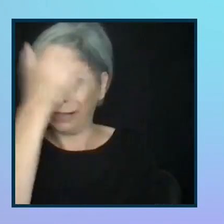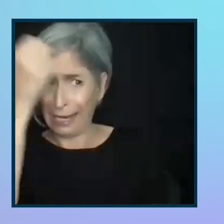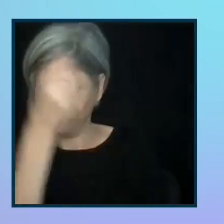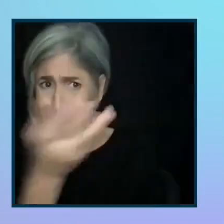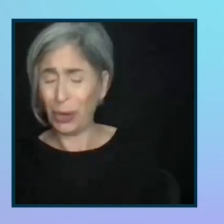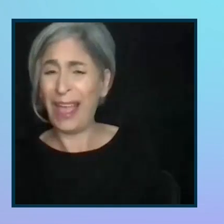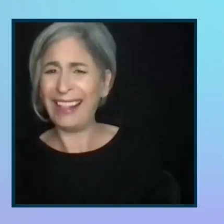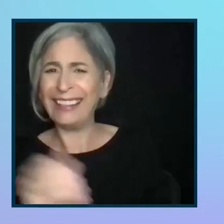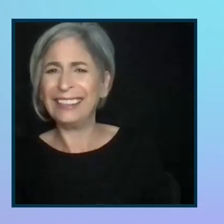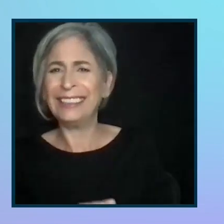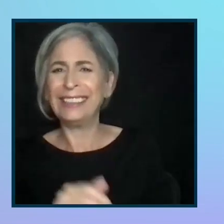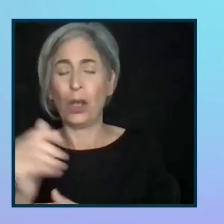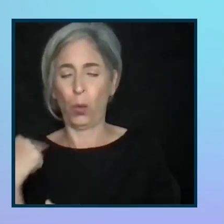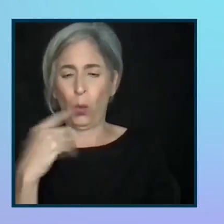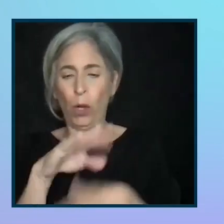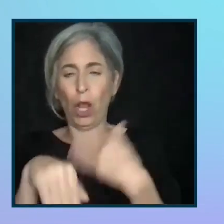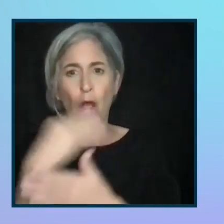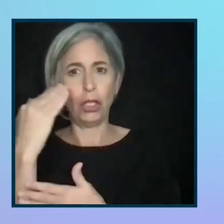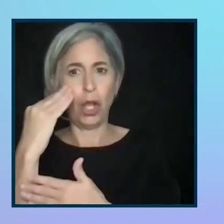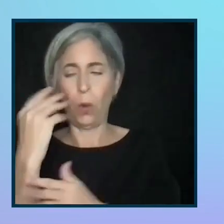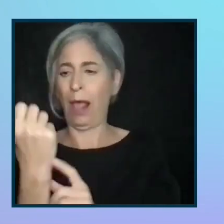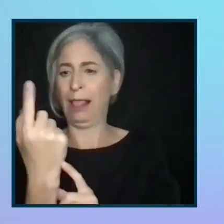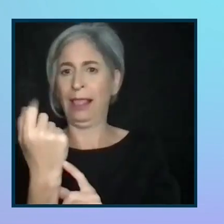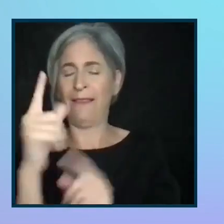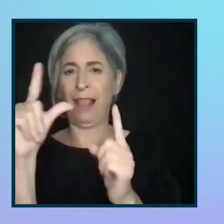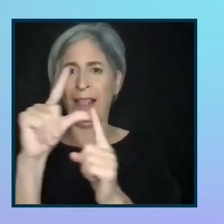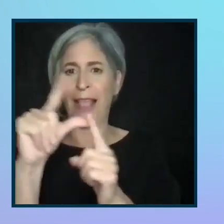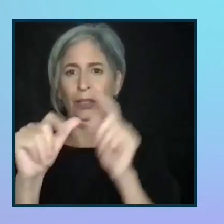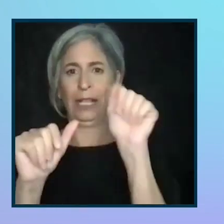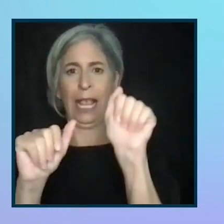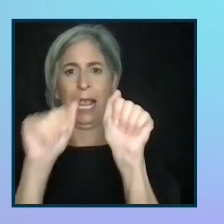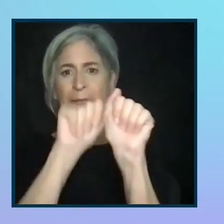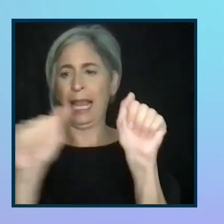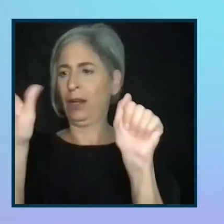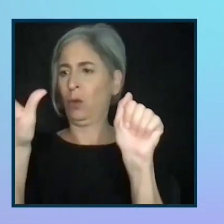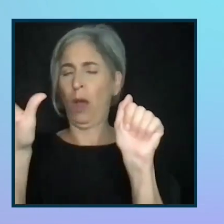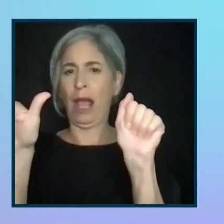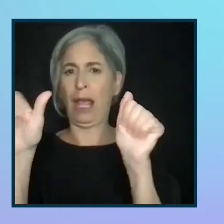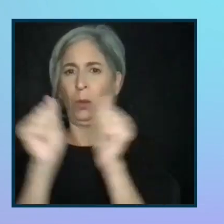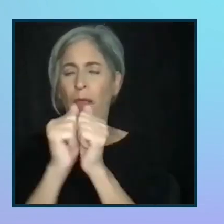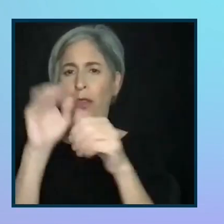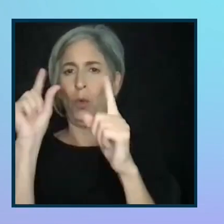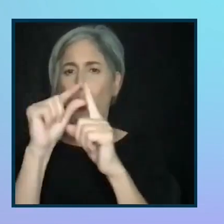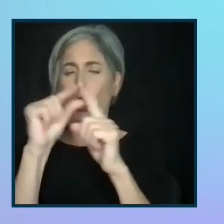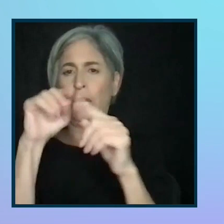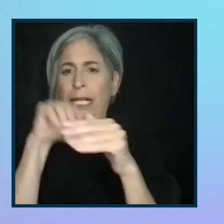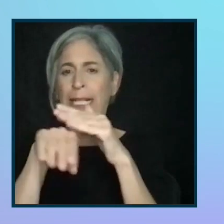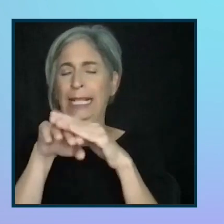So we all know that there's 11 letters between A and Y in accessibility. There's actually 12 letter